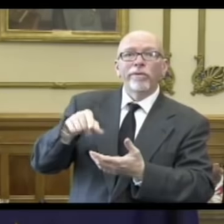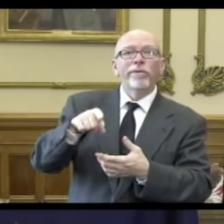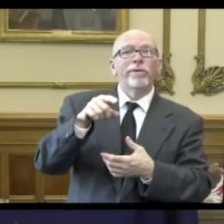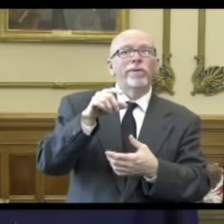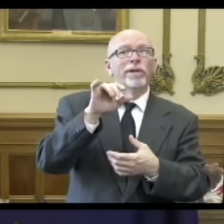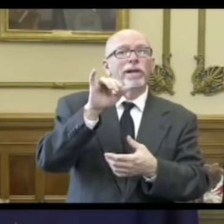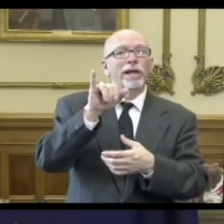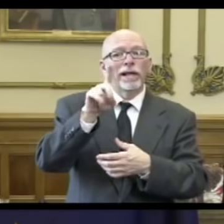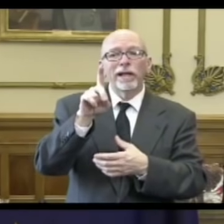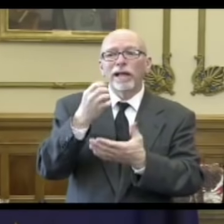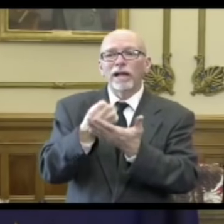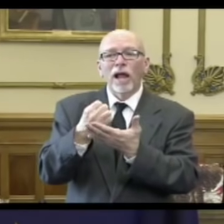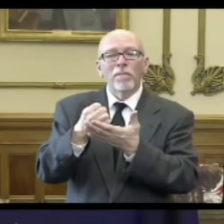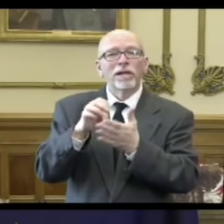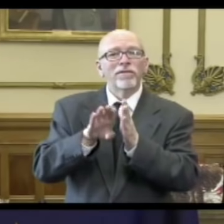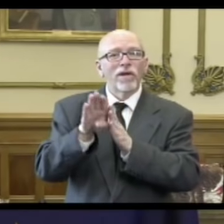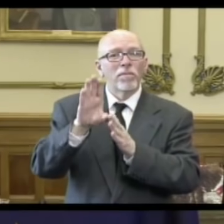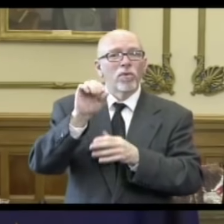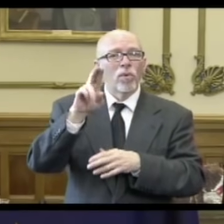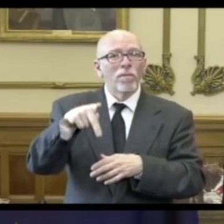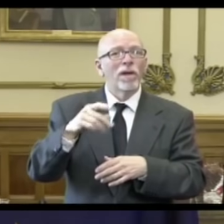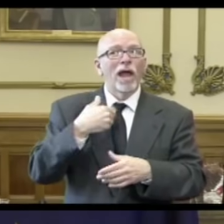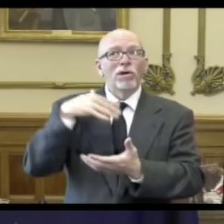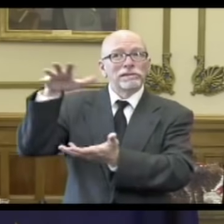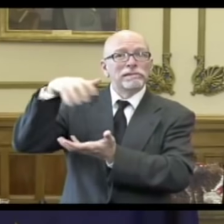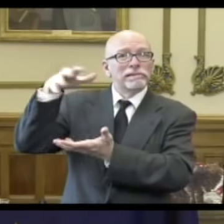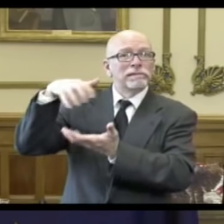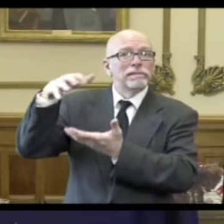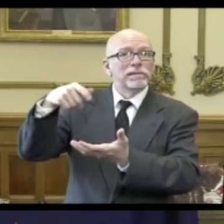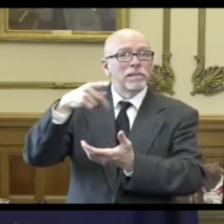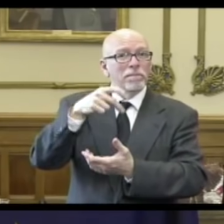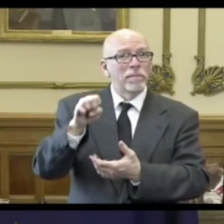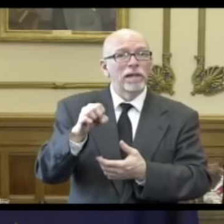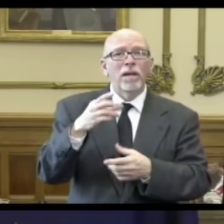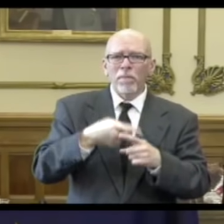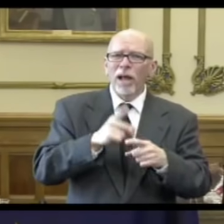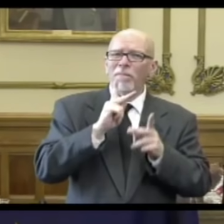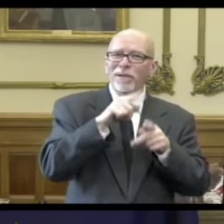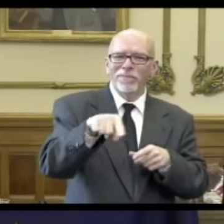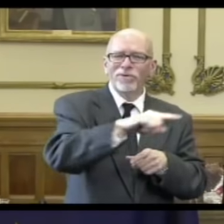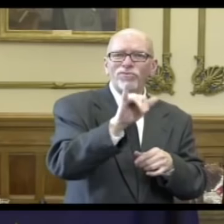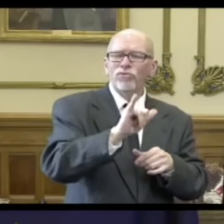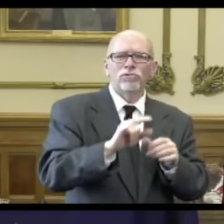FRONT LINE. PERSONNEL WITH PPE THAT'S HELPED US UNDER THIS AS WELL AS MUCH AS WE'VE PURCHASE TO THE CDC. THE INDIAN ECONOMIC DEVELOPMENT